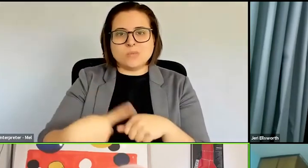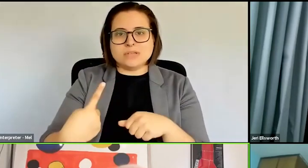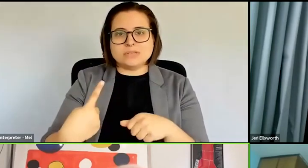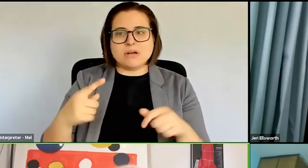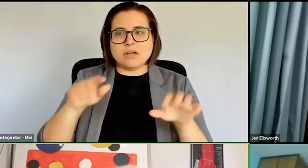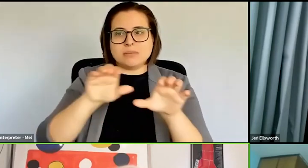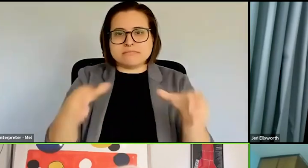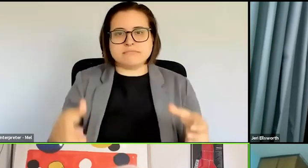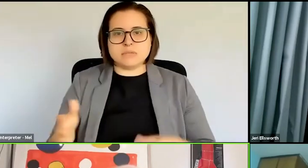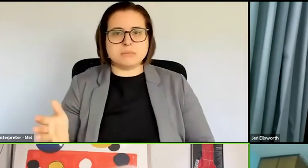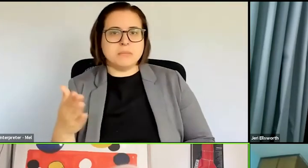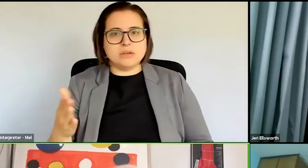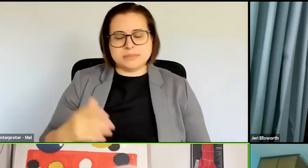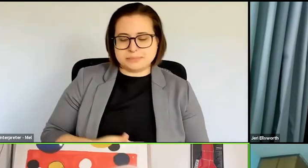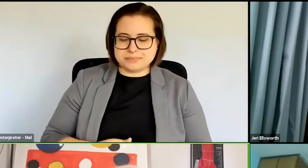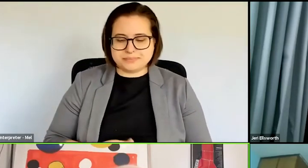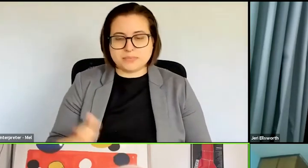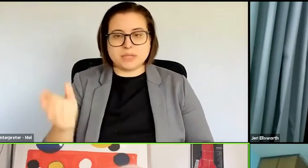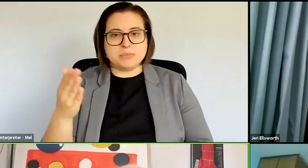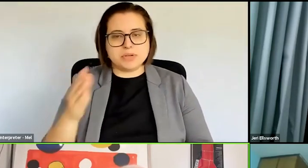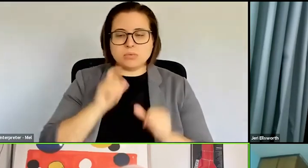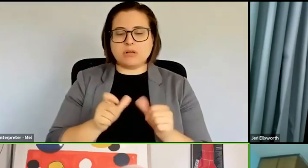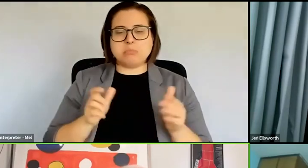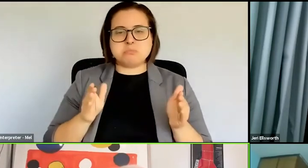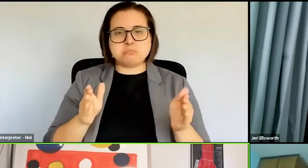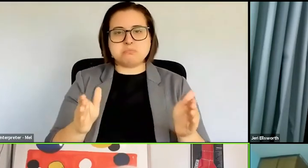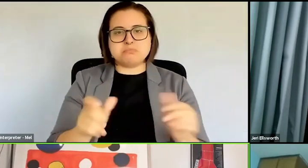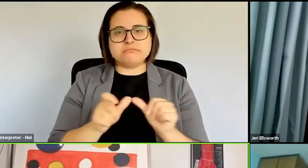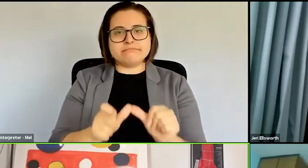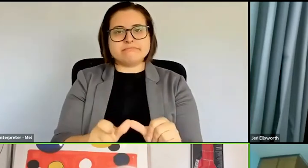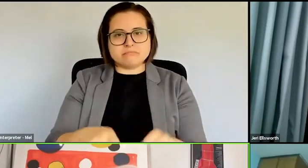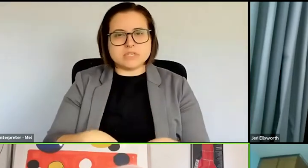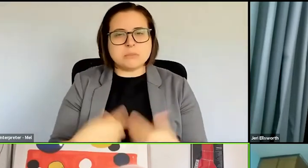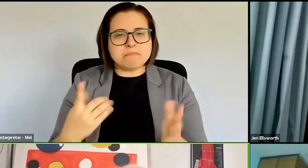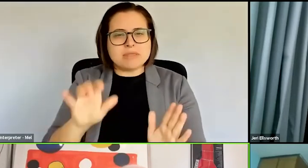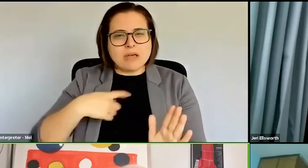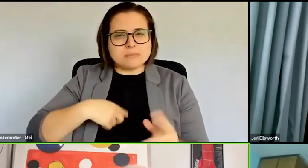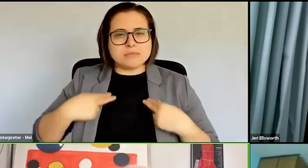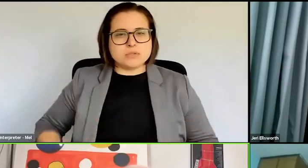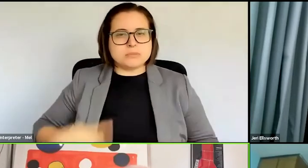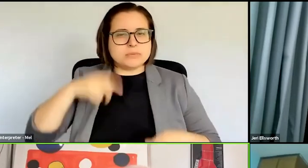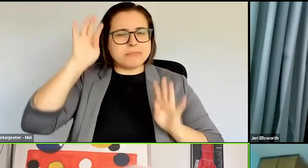because we're clever and we're like that to defeat the best plans to keep us safe and keep us alive,